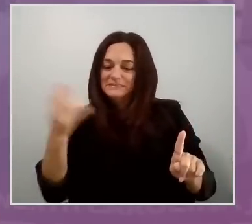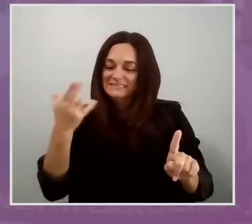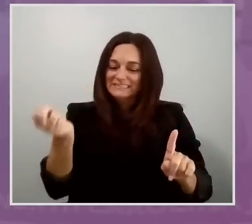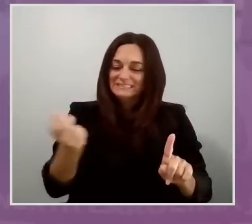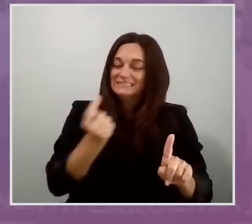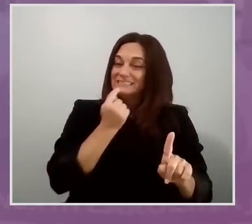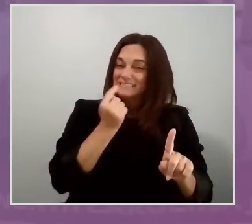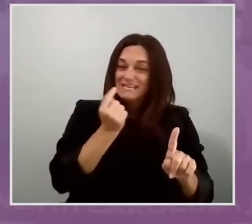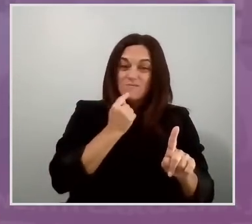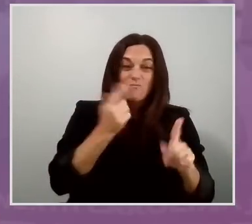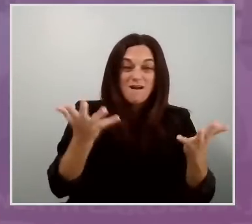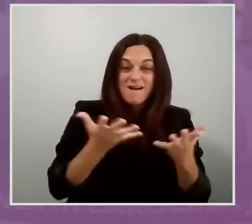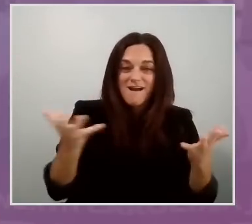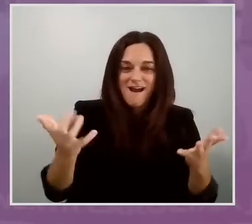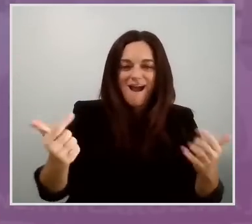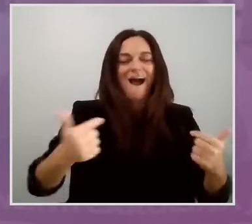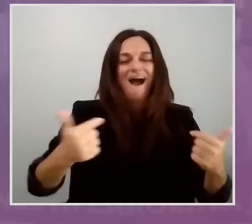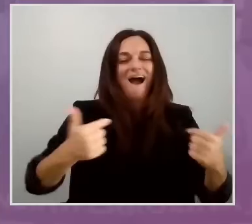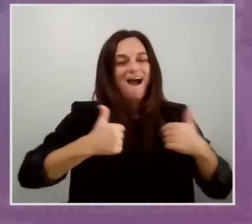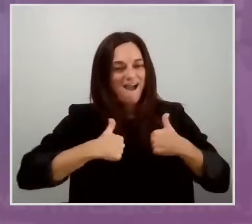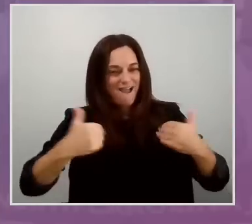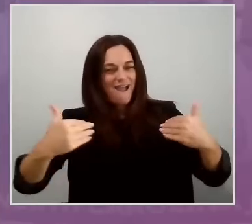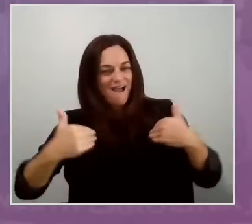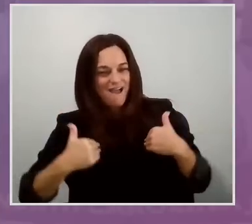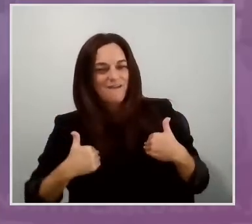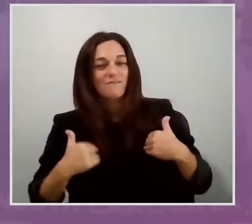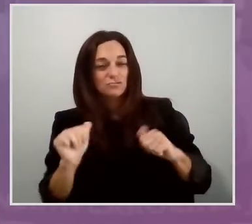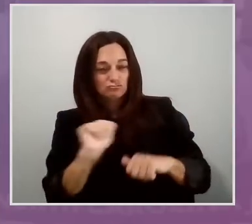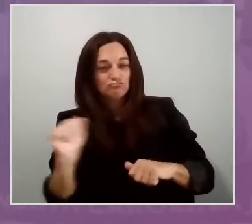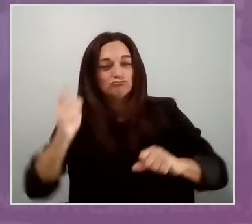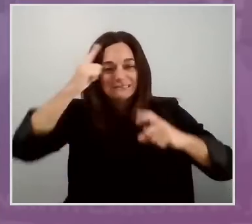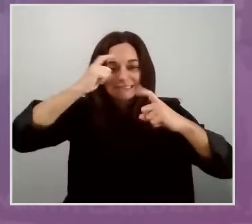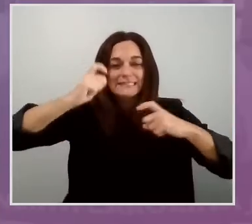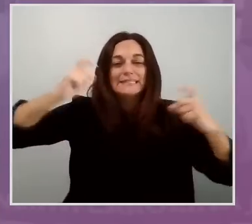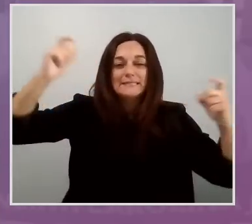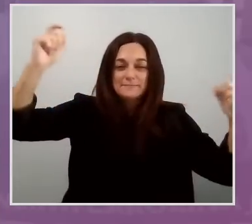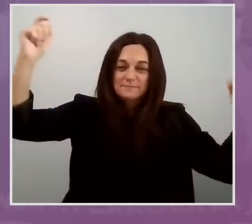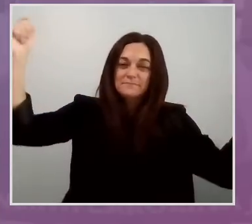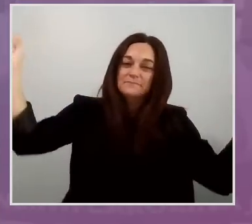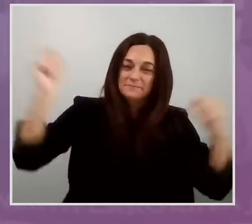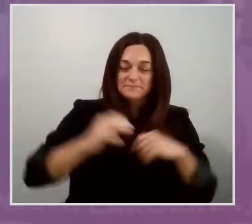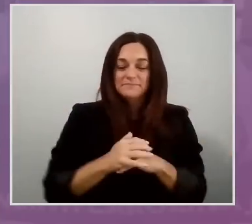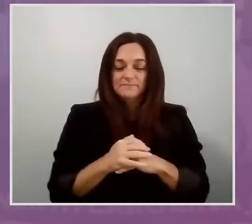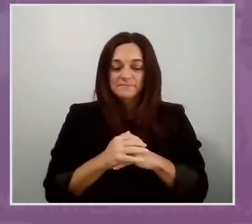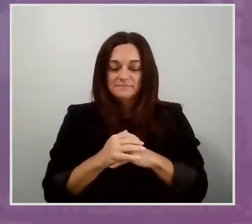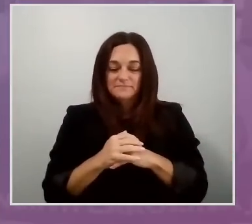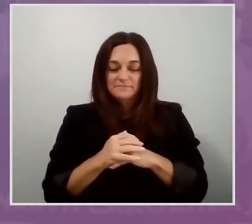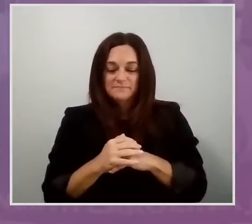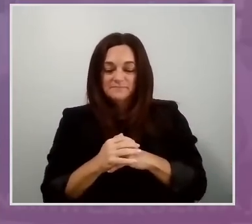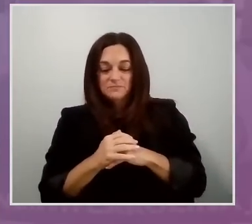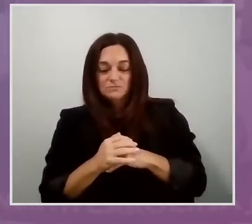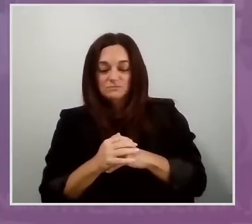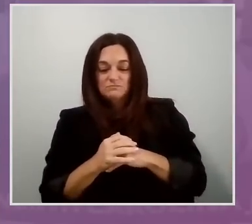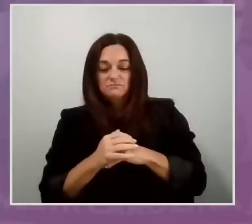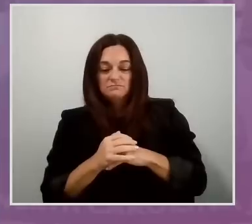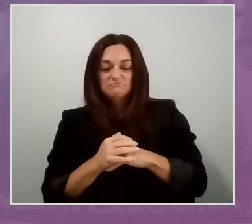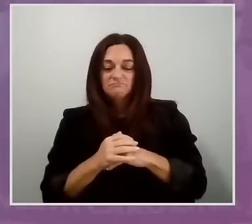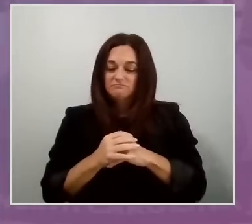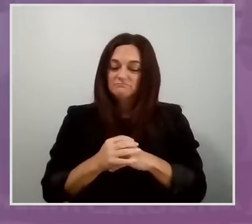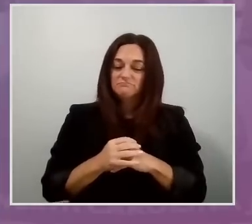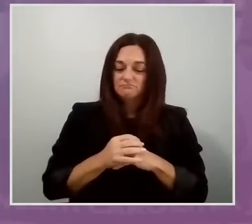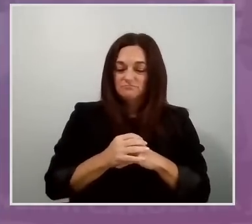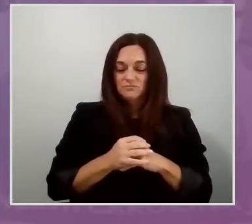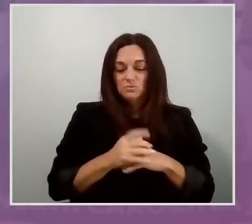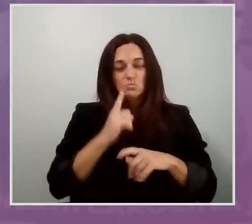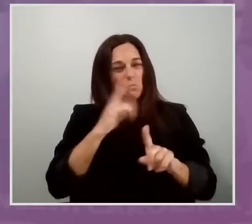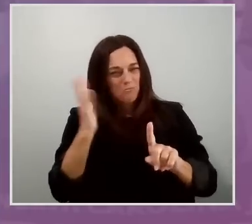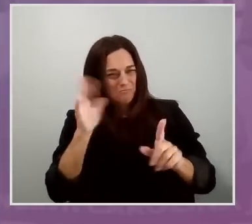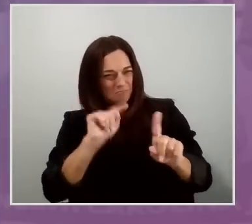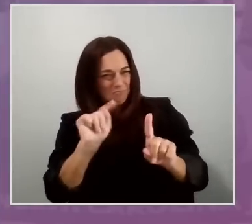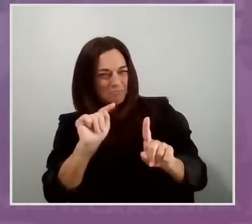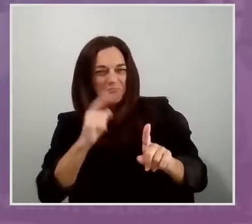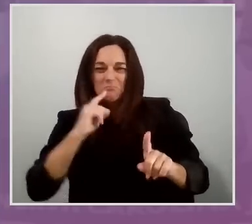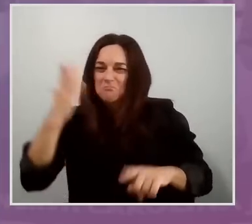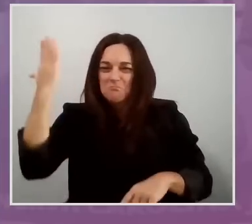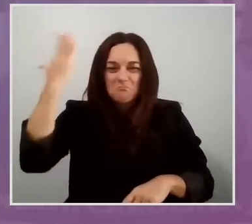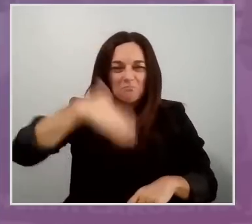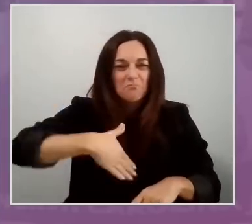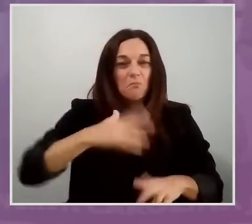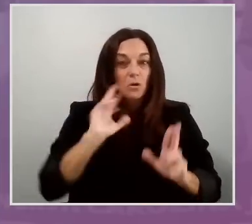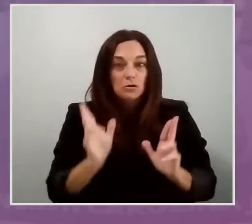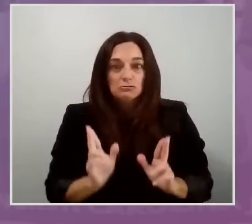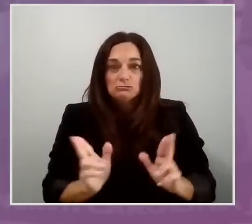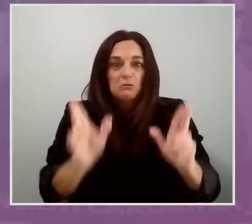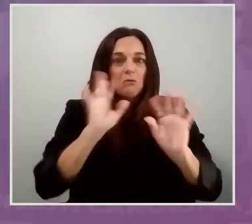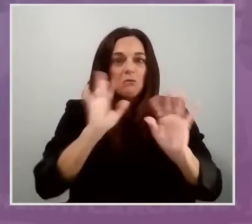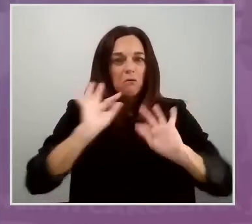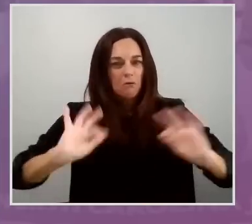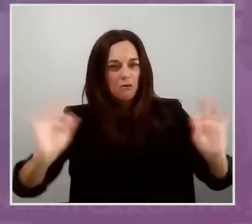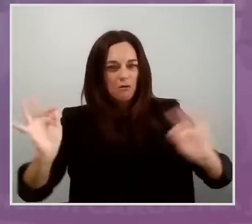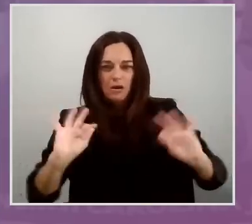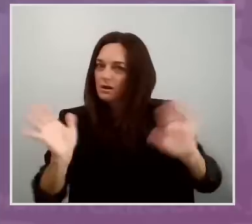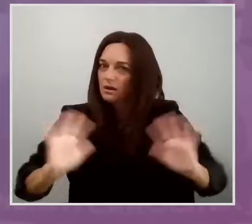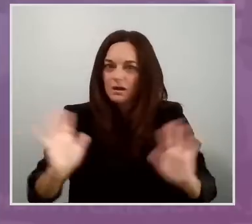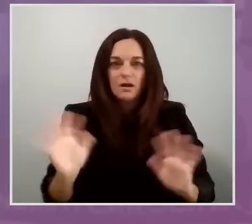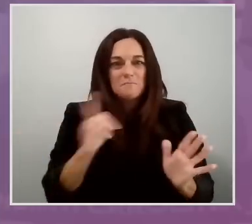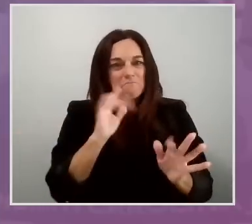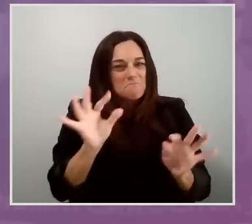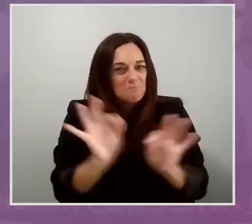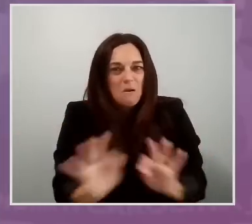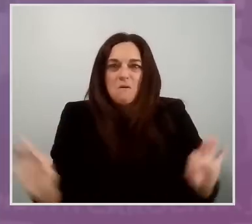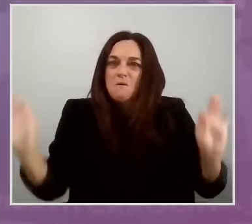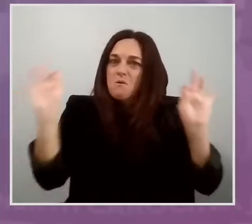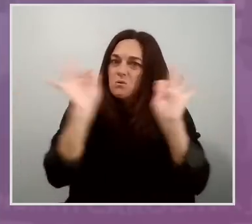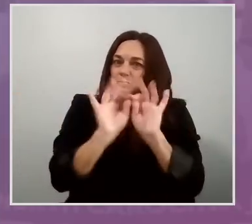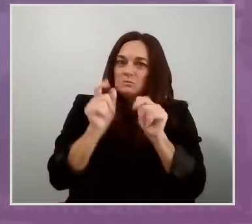DREAM